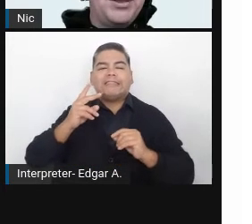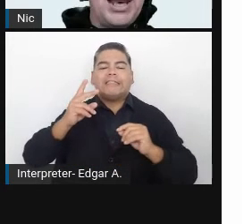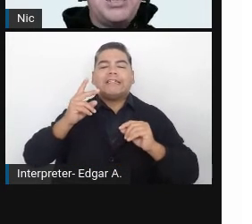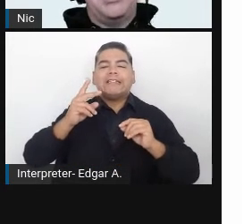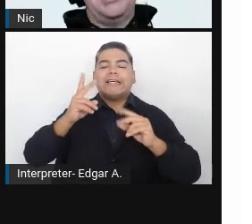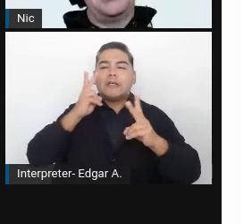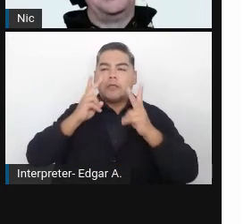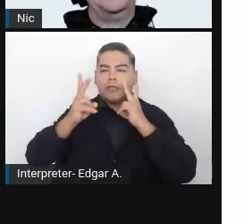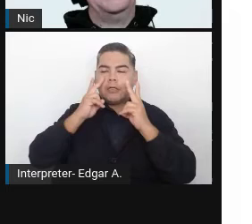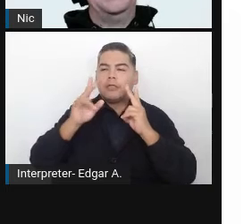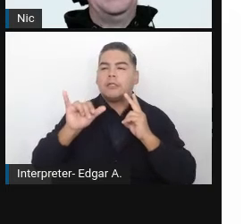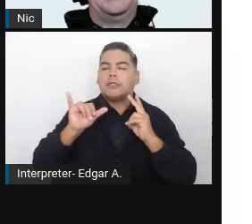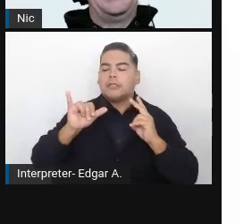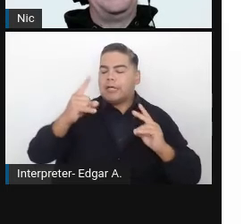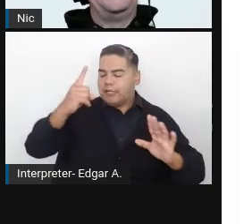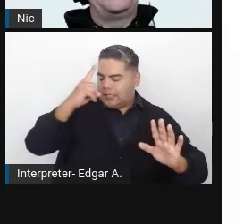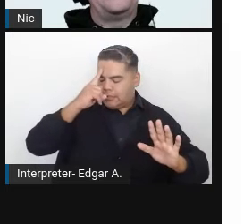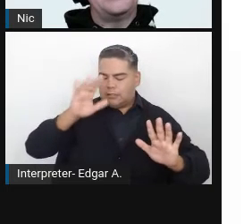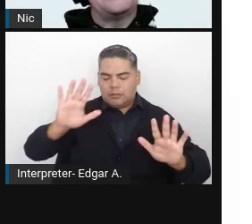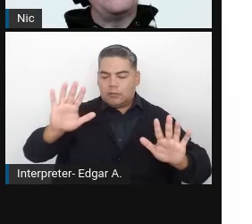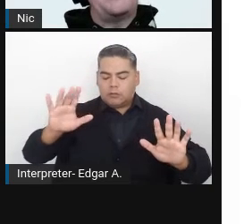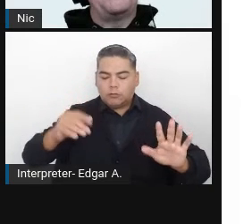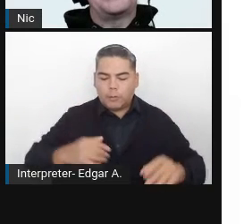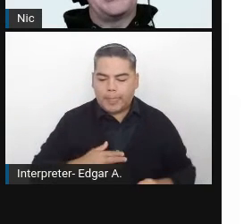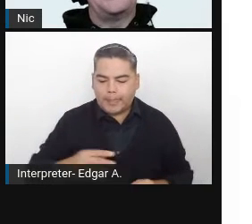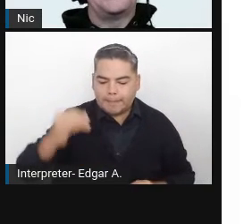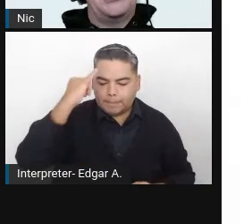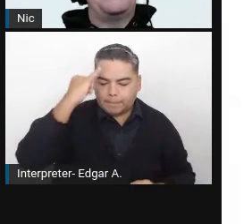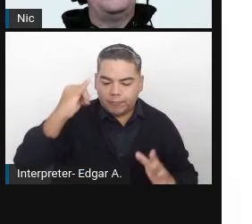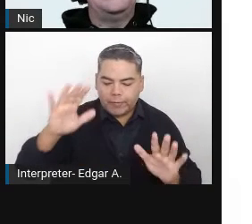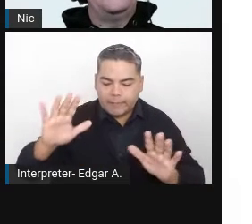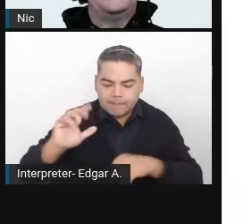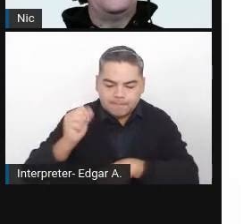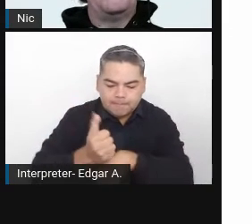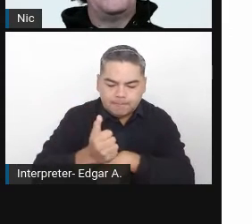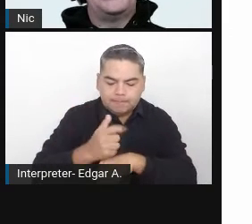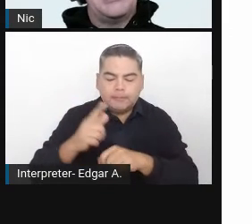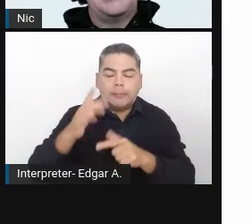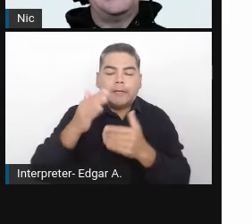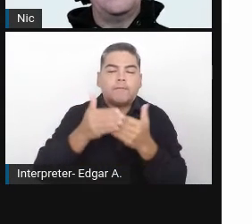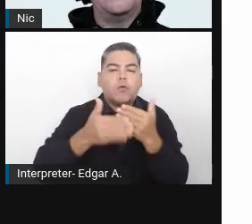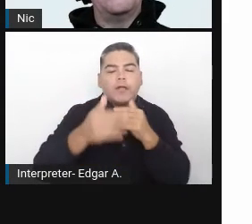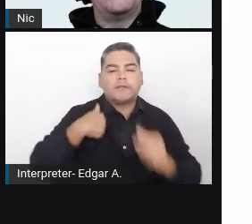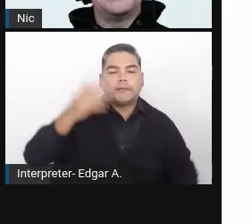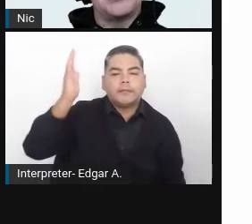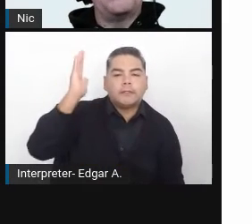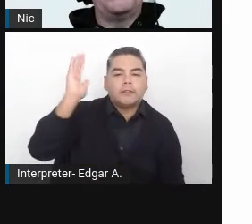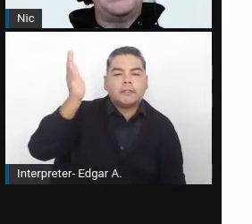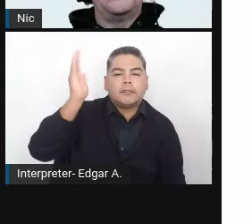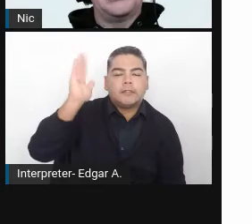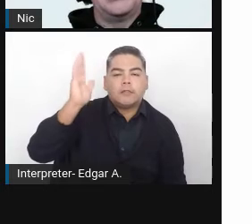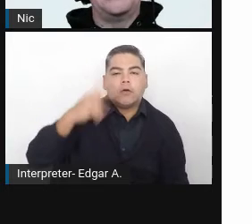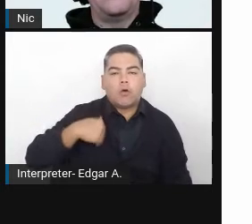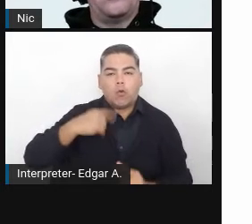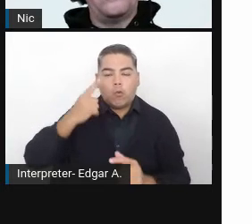That said, the rest of my presentation, I'm really going to push the idea of disabled people getting involved.